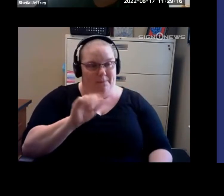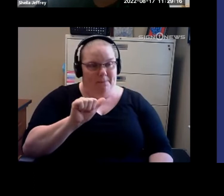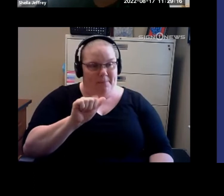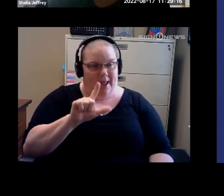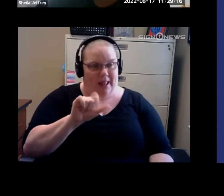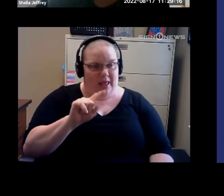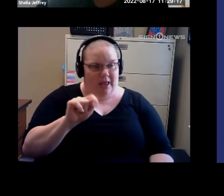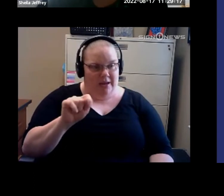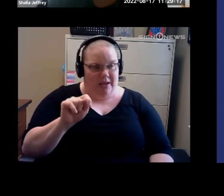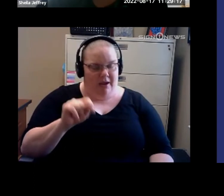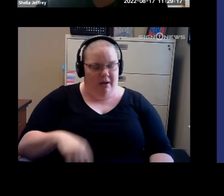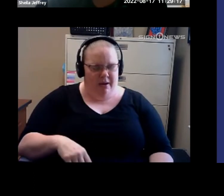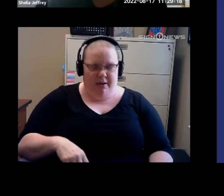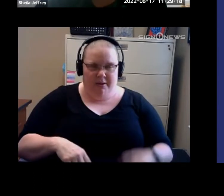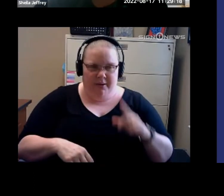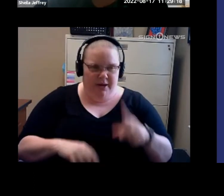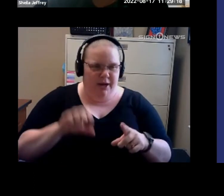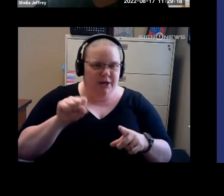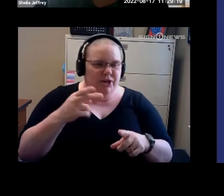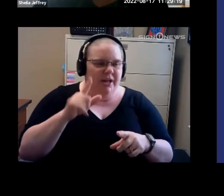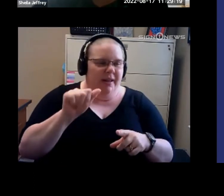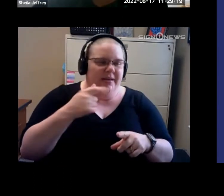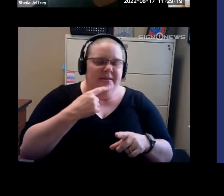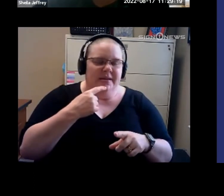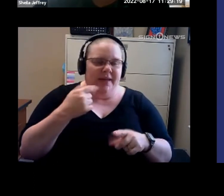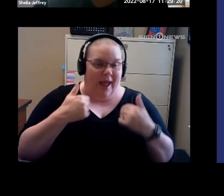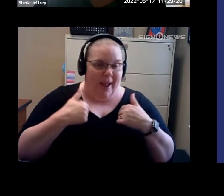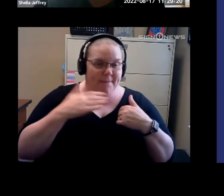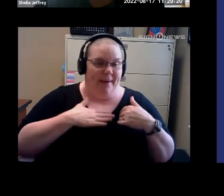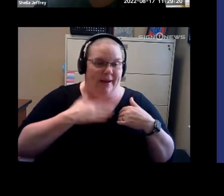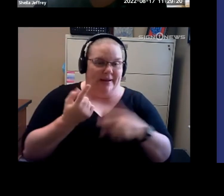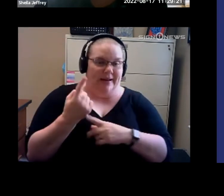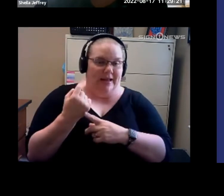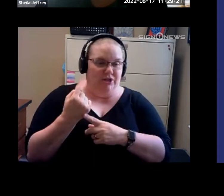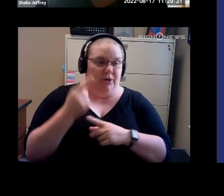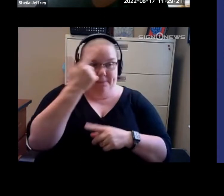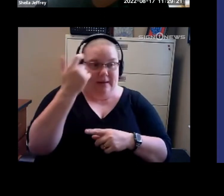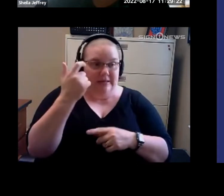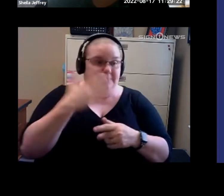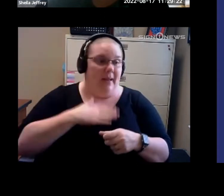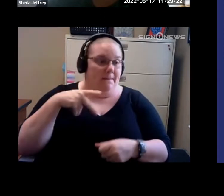um last year I had mine on the computer but because my bowling place was so far